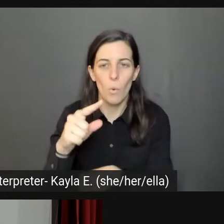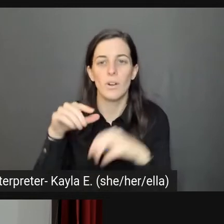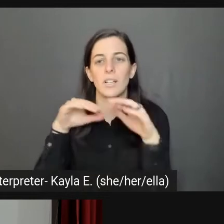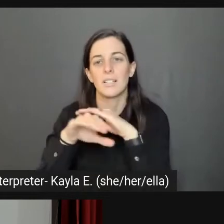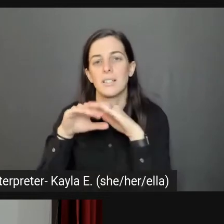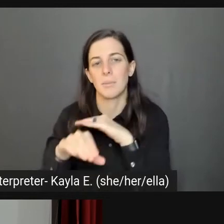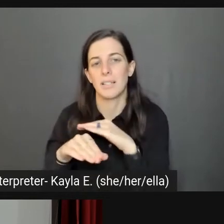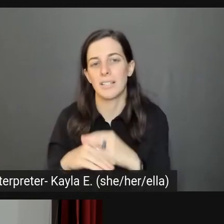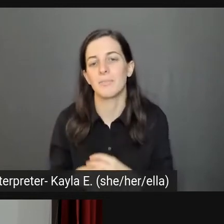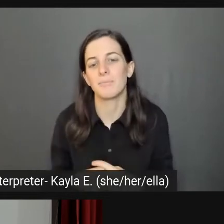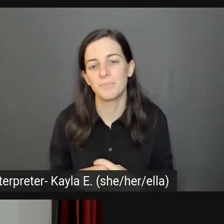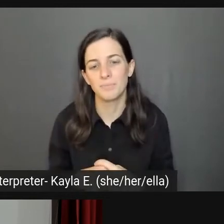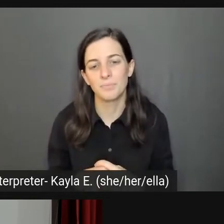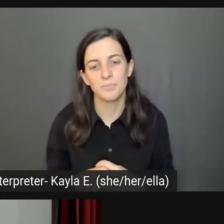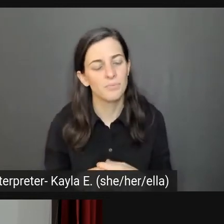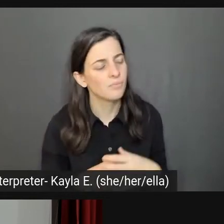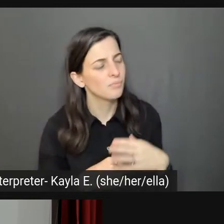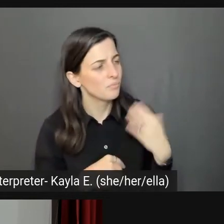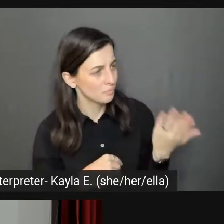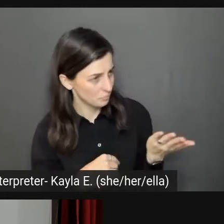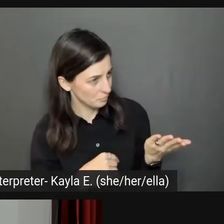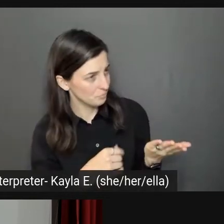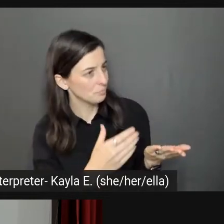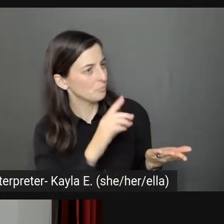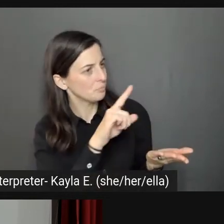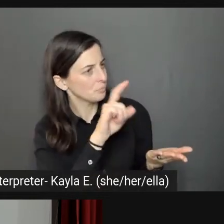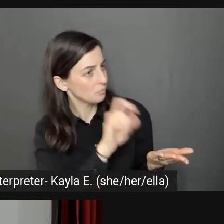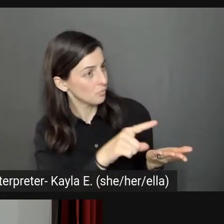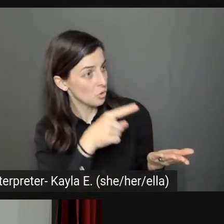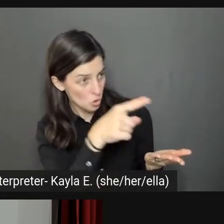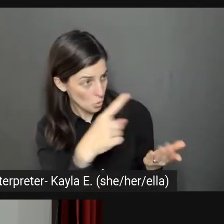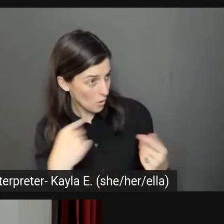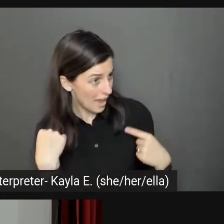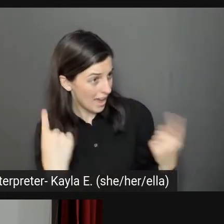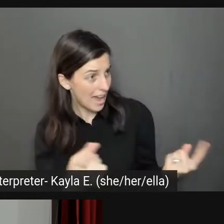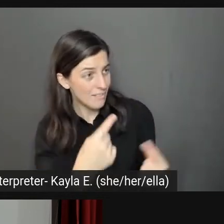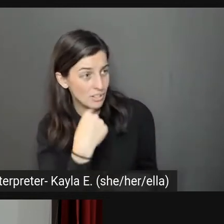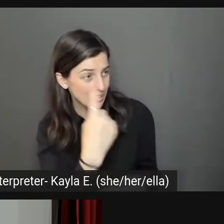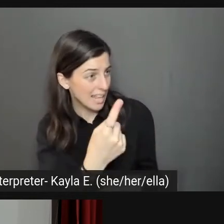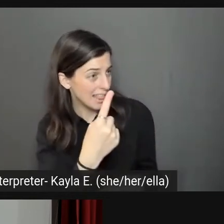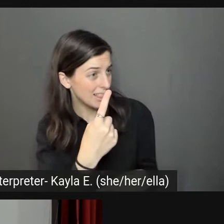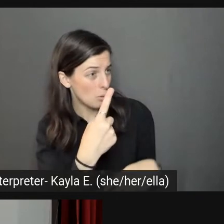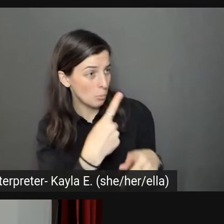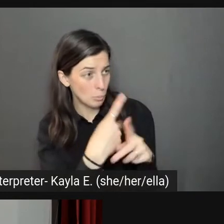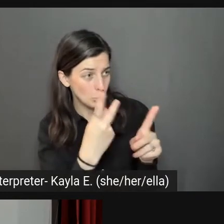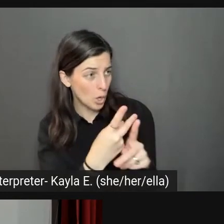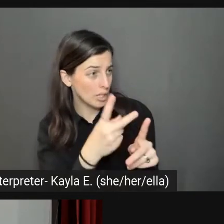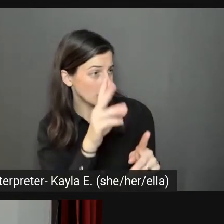Do you ever tell a product website, whatever,